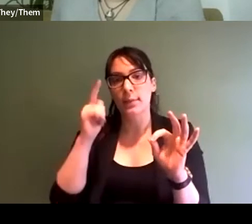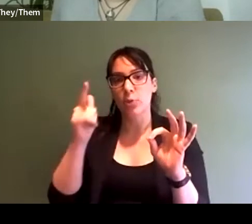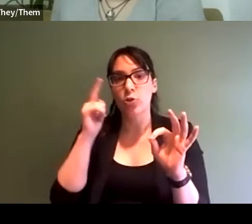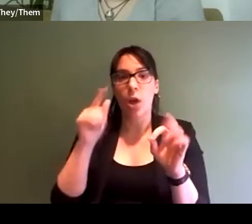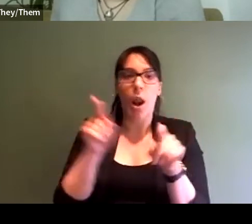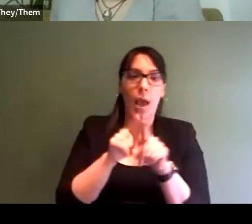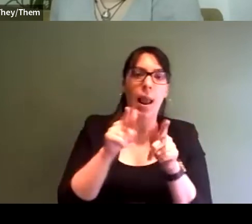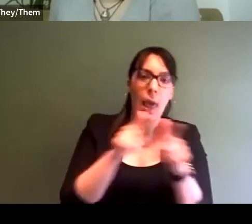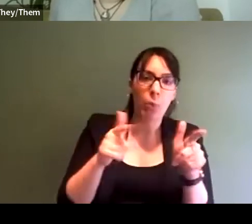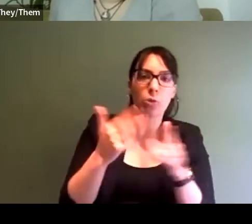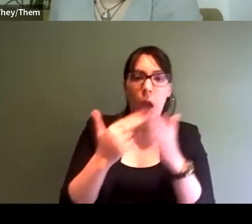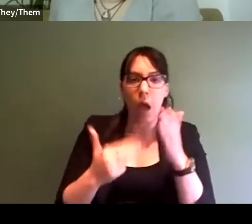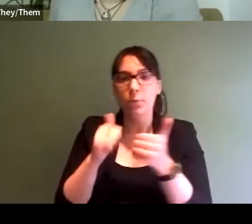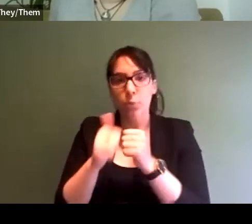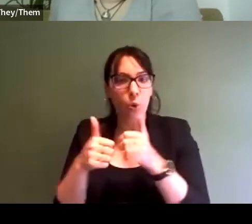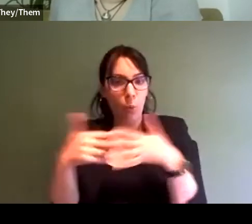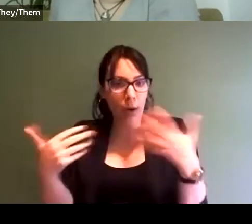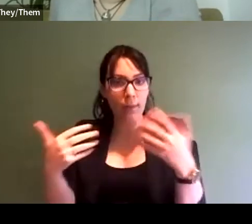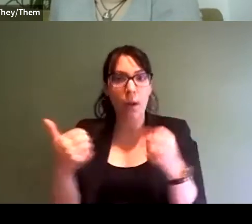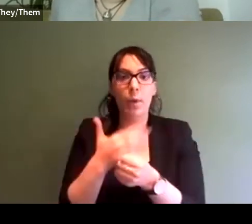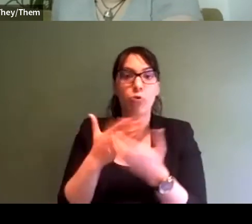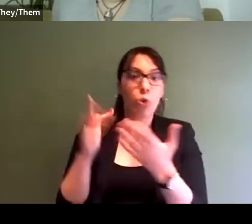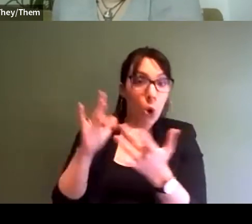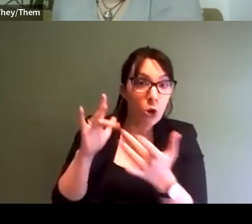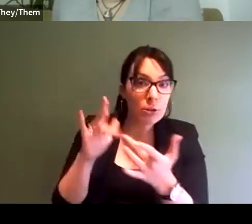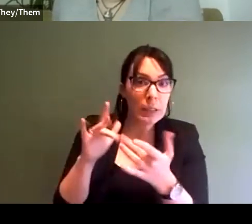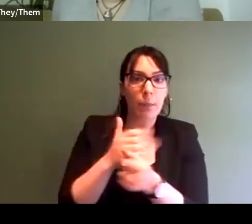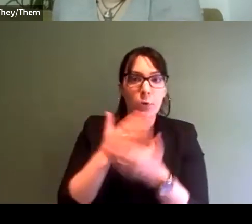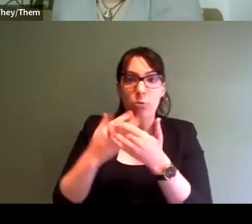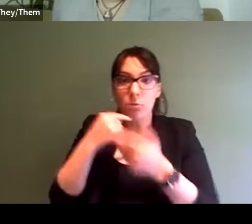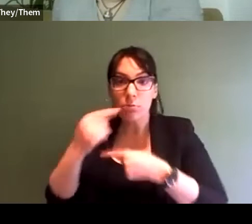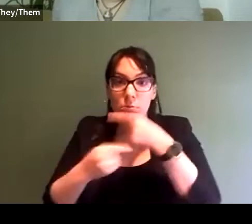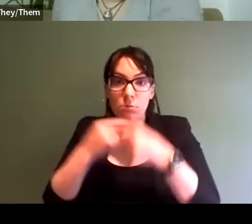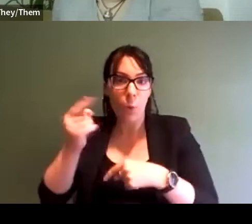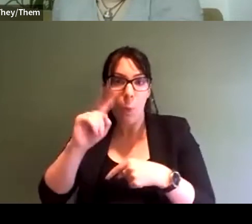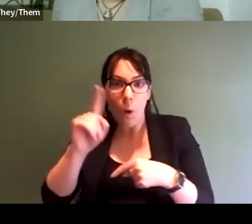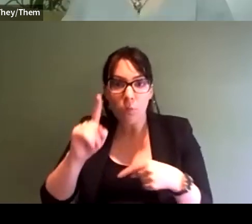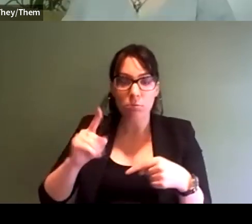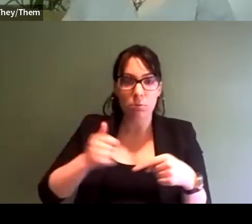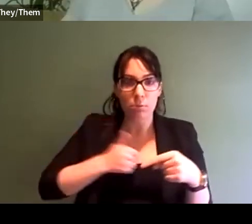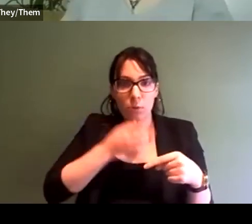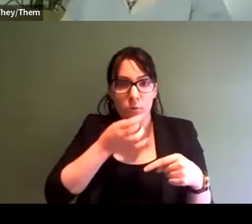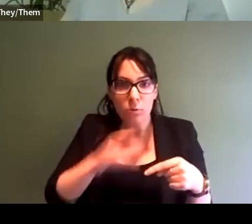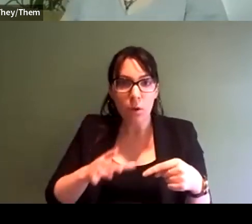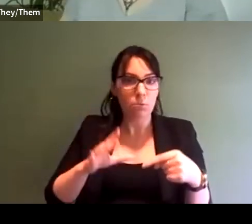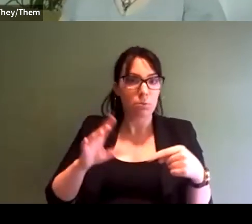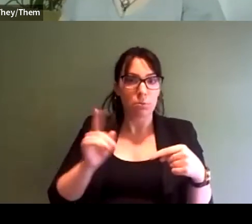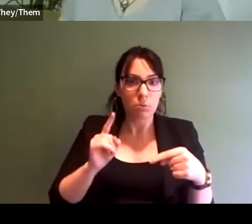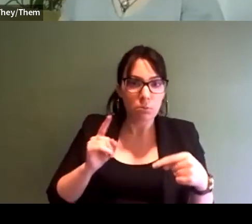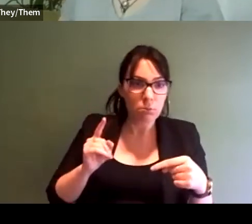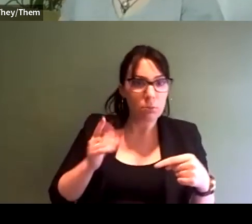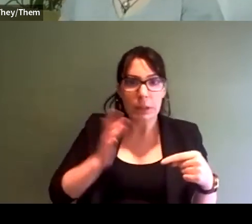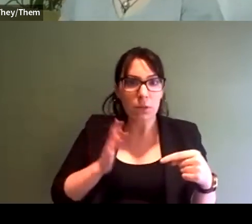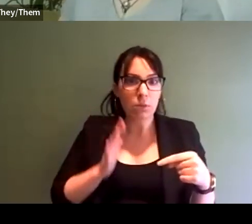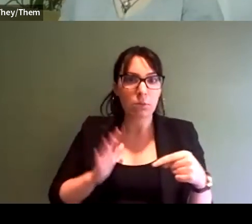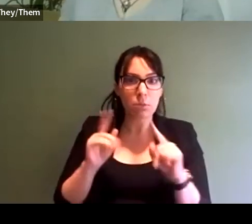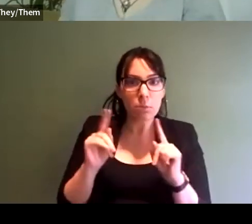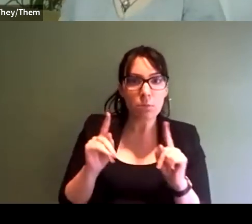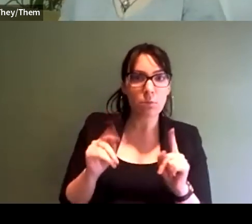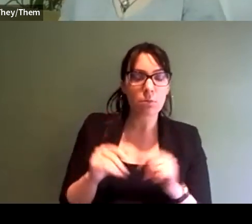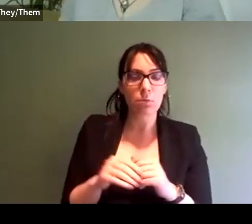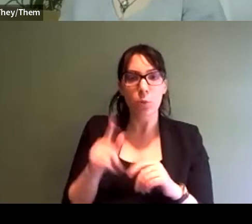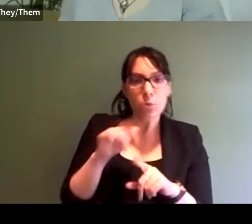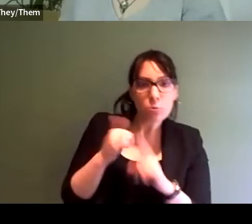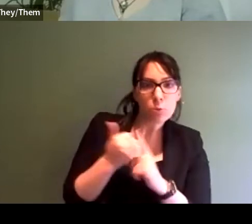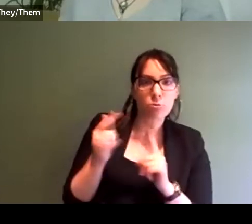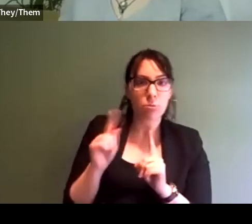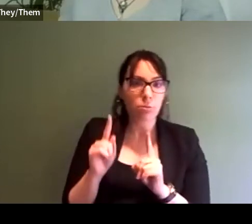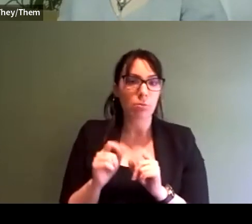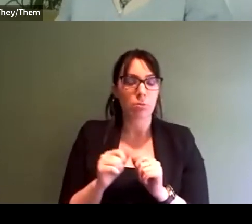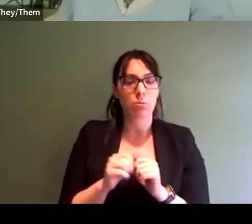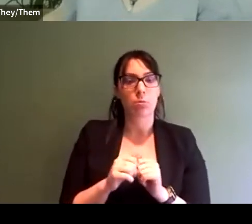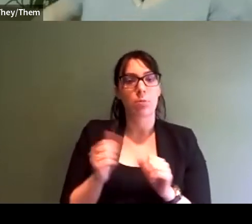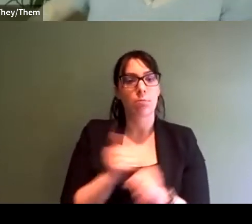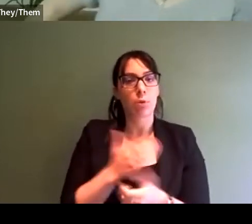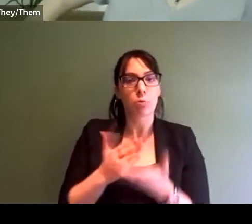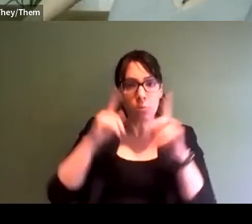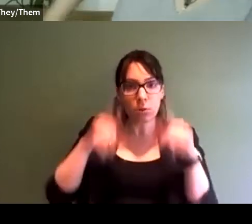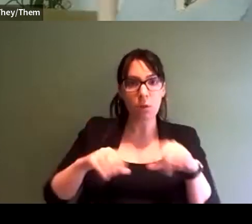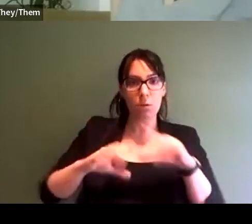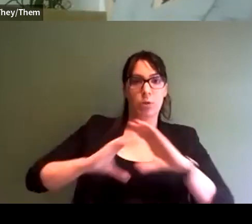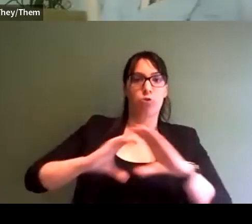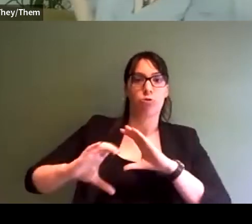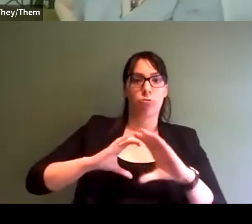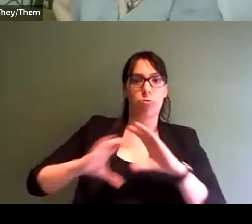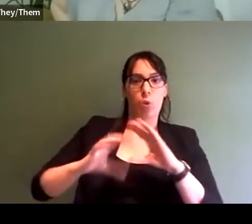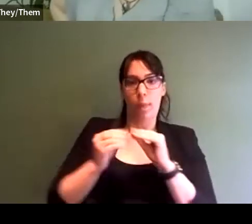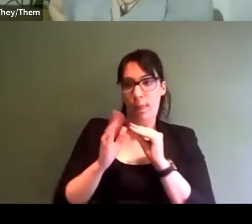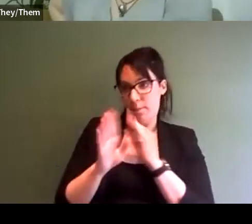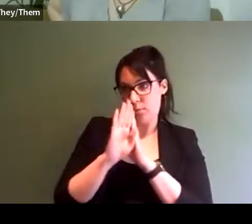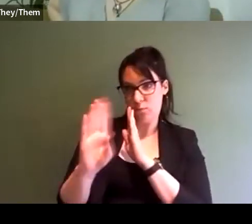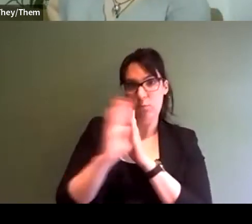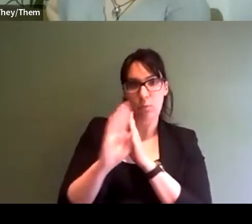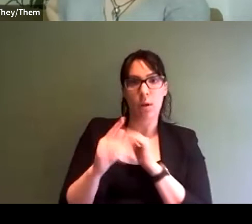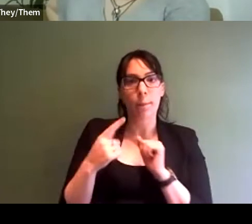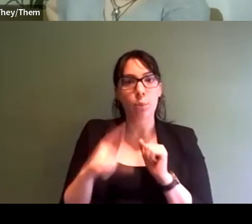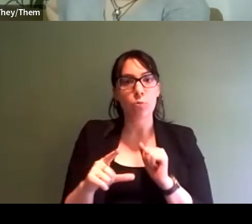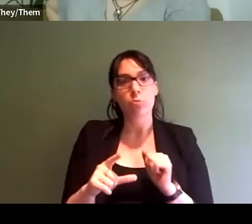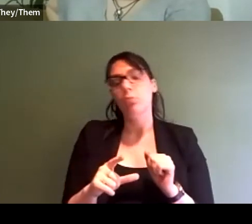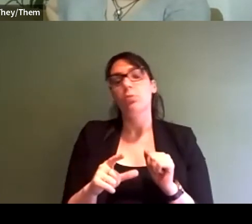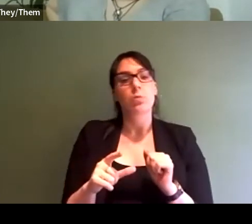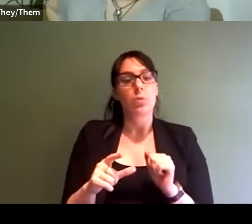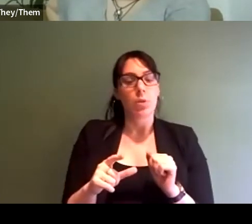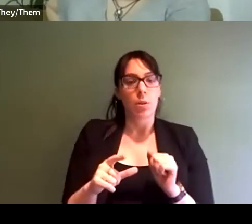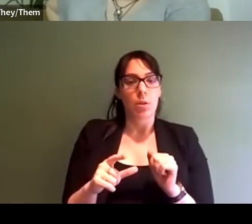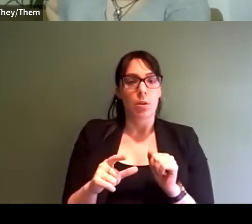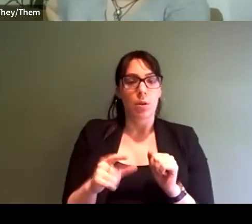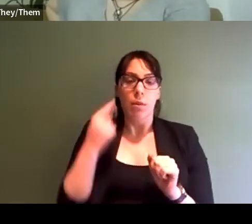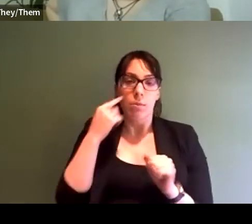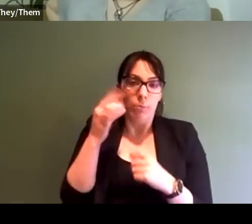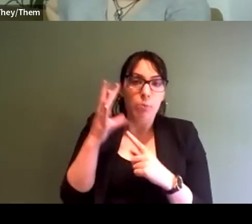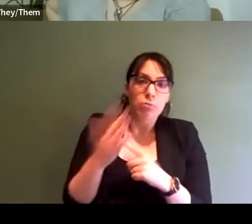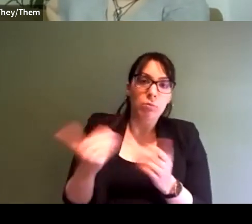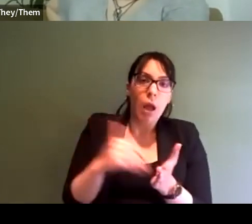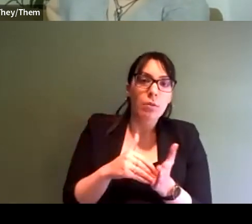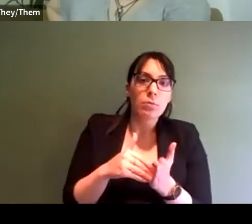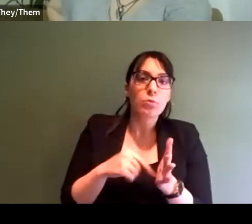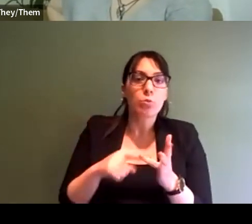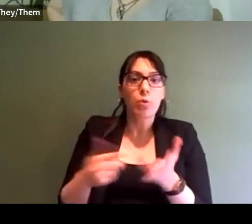language or whatever, getting in touch with them and outlining expectations with the chart, what the goal is if your child and opening up a proper conversation with them because yeah I just wanted to kind of add on that because, Yeah, a specialist teachers